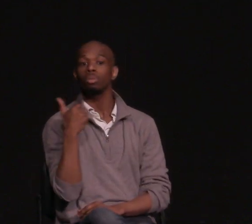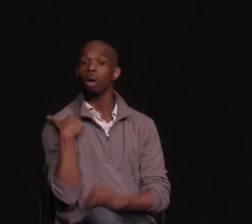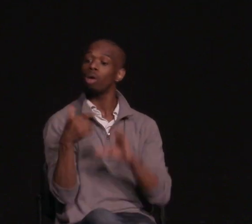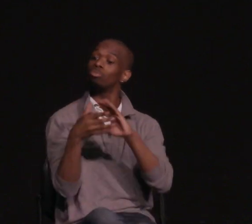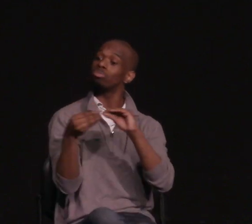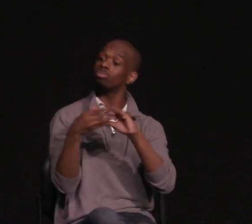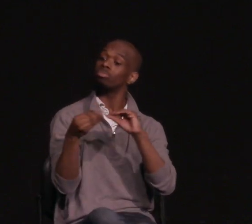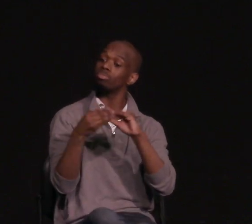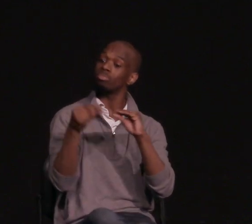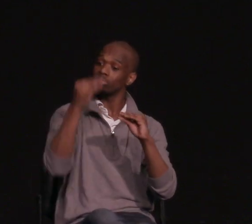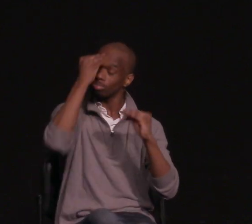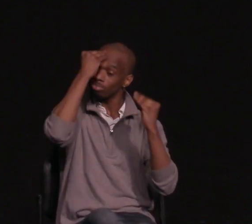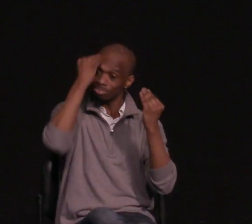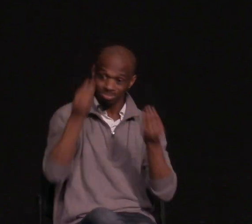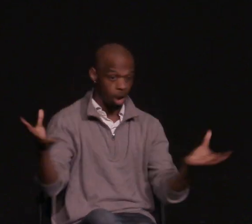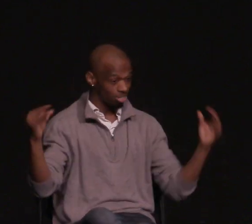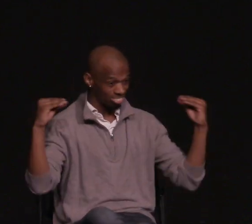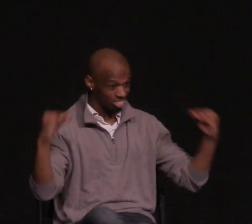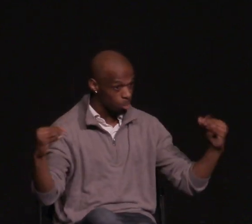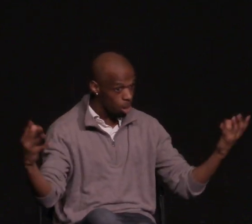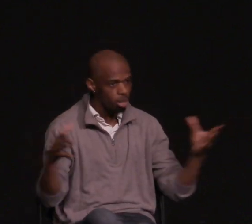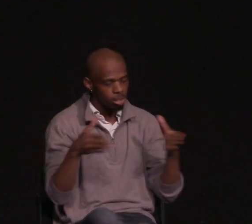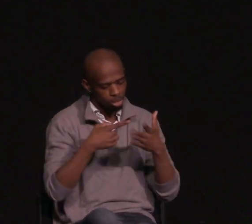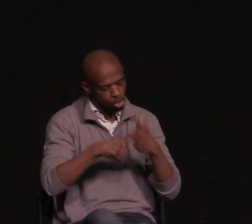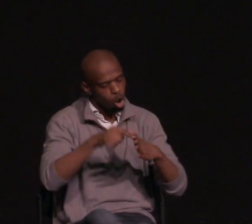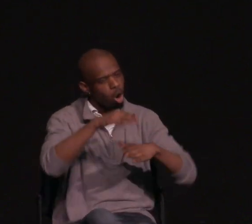with the visceral to ignite the cerebral